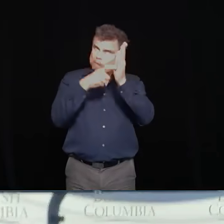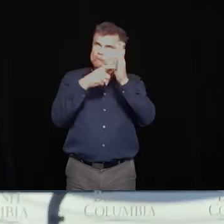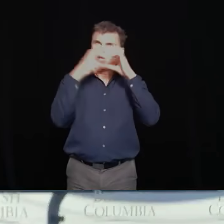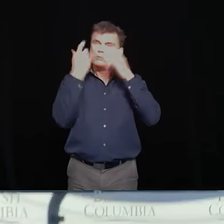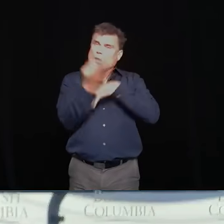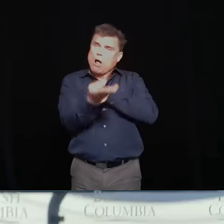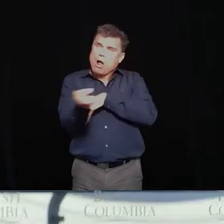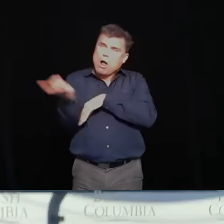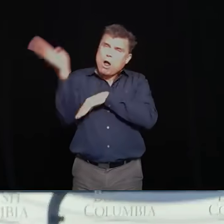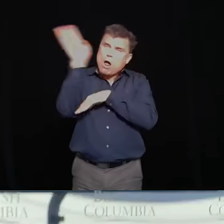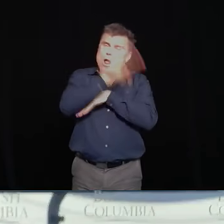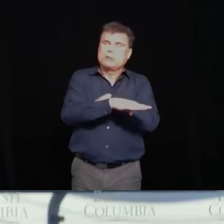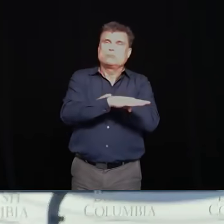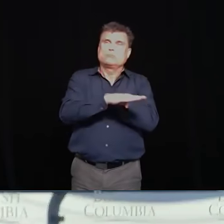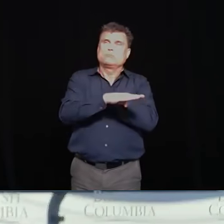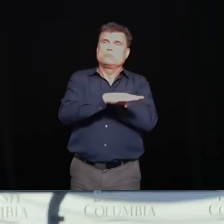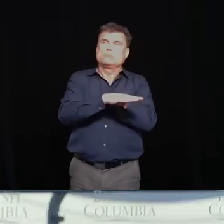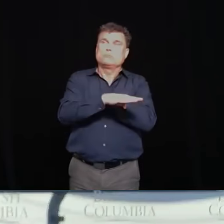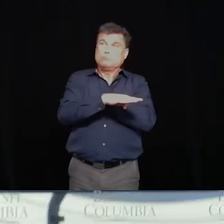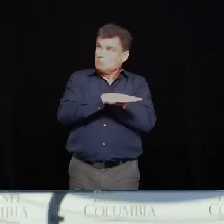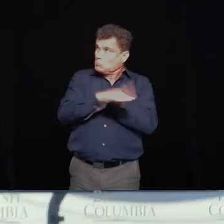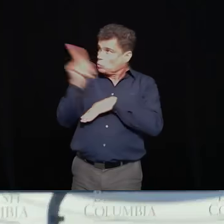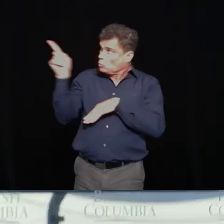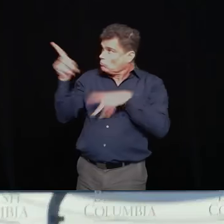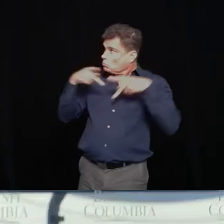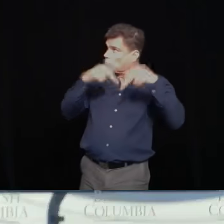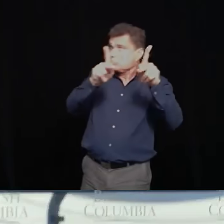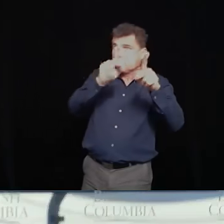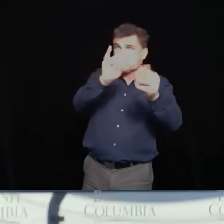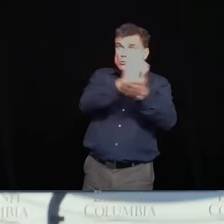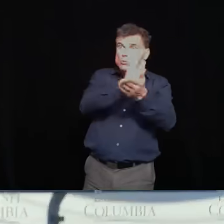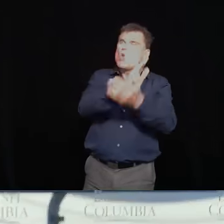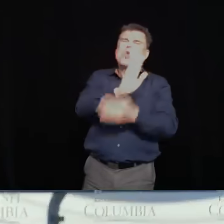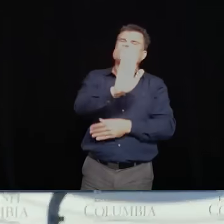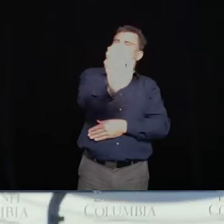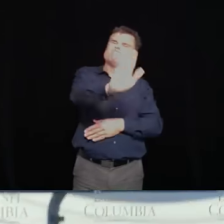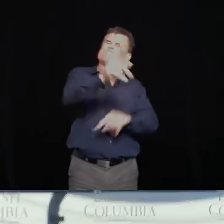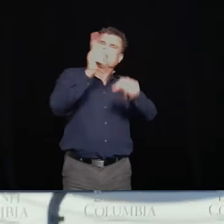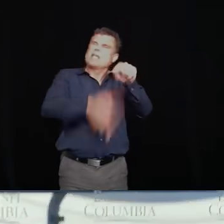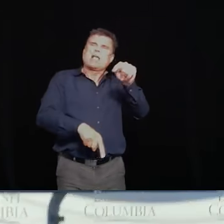have made a difference. My message to people in British Columbia is we